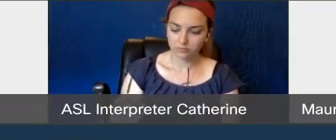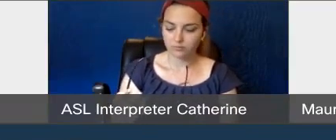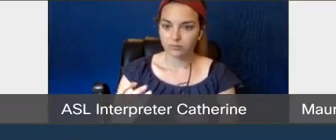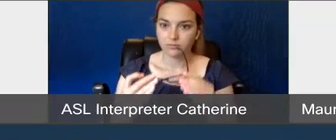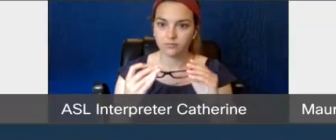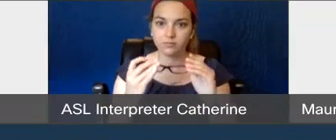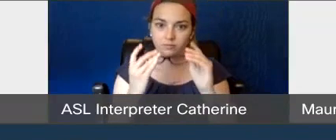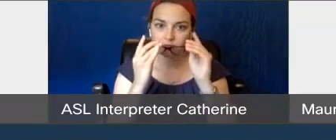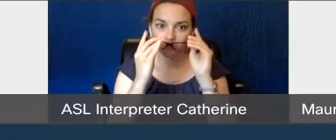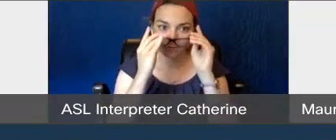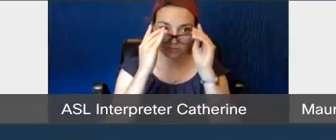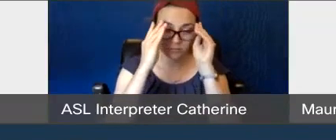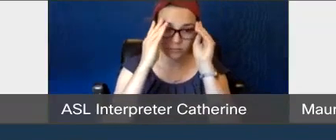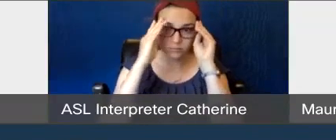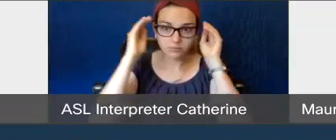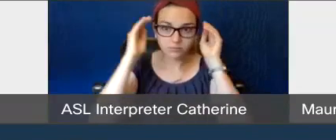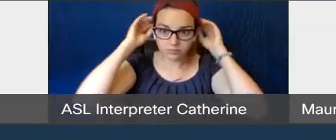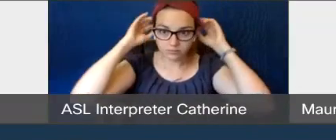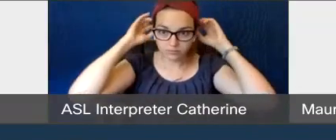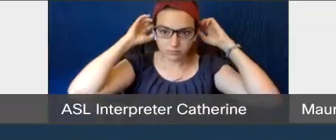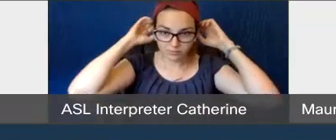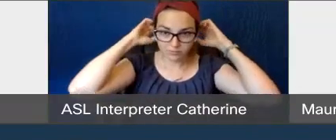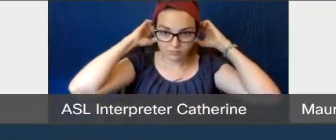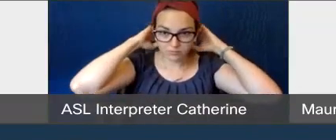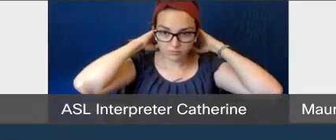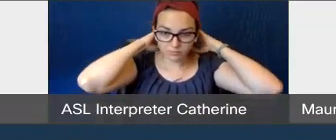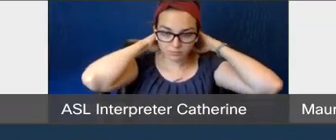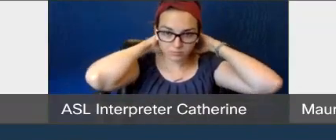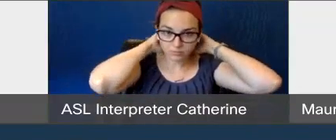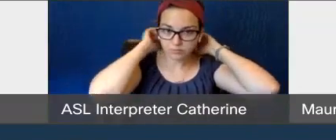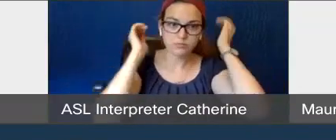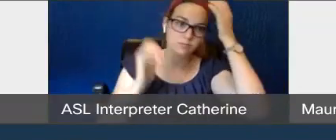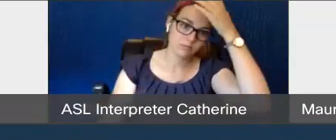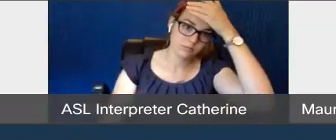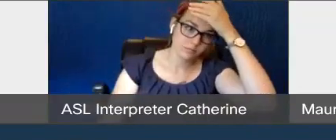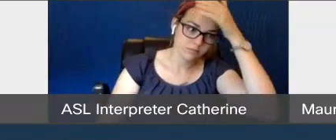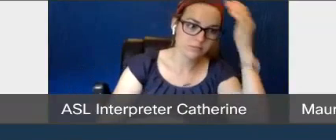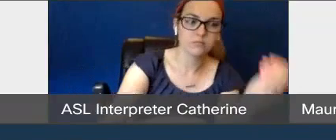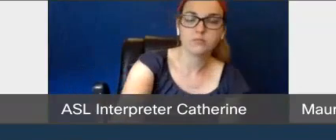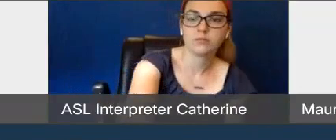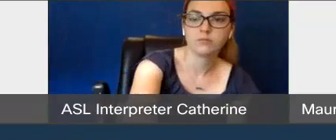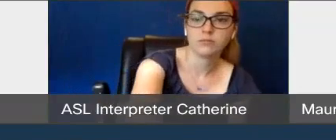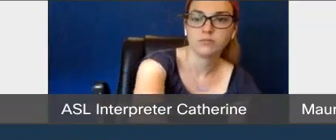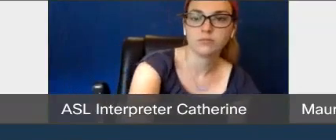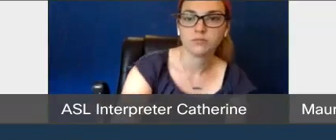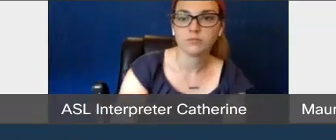gets another unapproved prescription from another provider, those are proximal infractions and they will receive